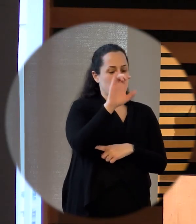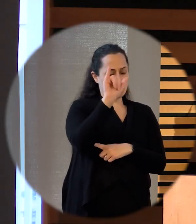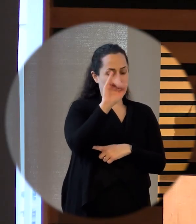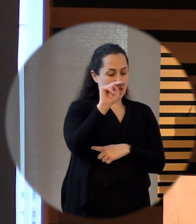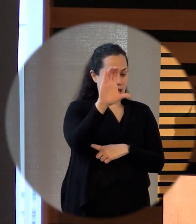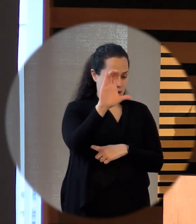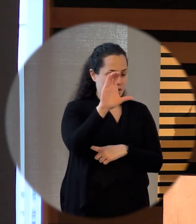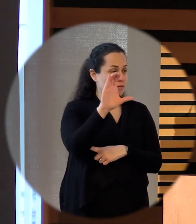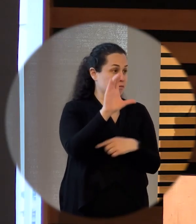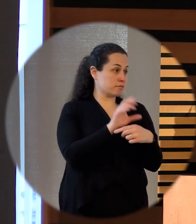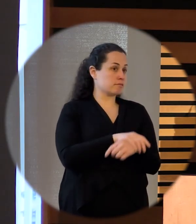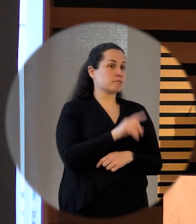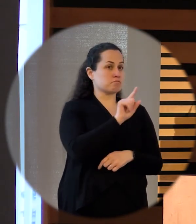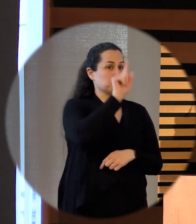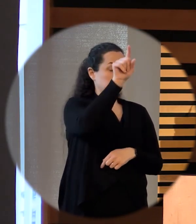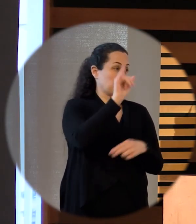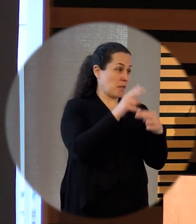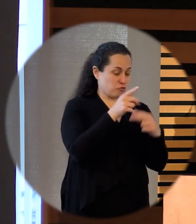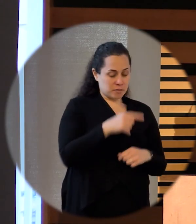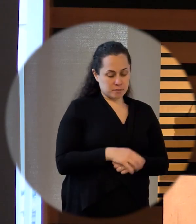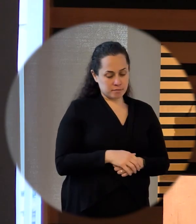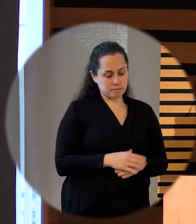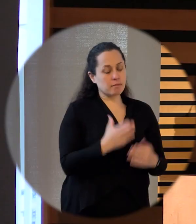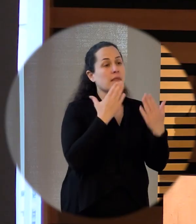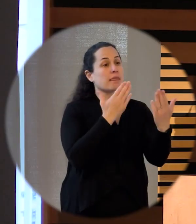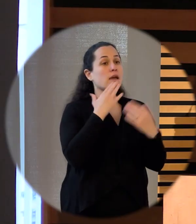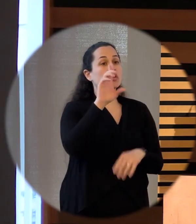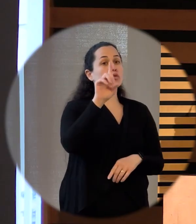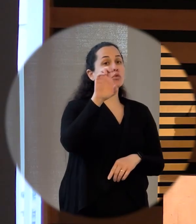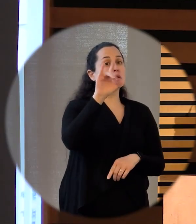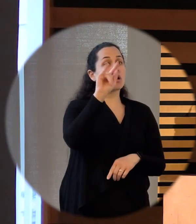Duncan mentioned, while you're at our podcast booth. Thanks again to everyone at Deloitte